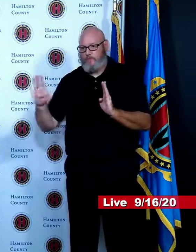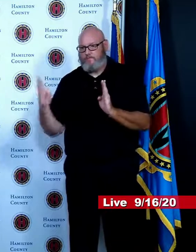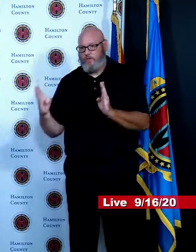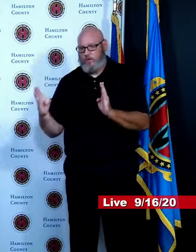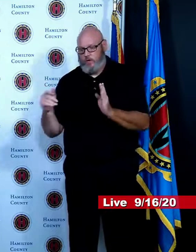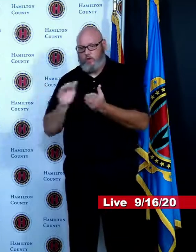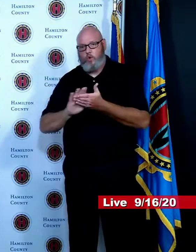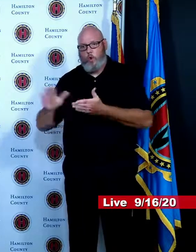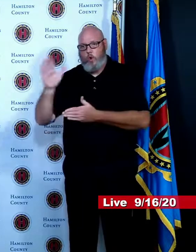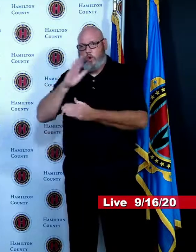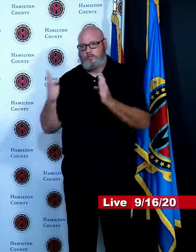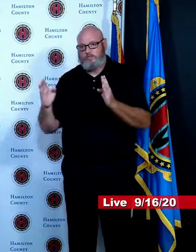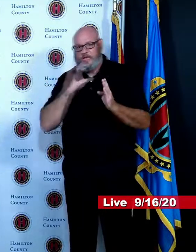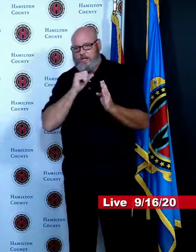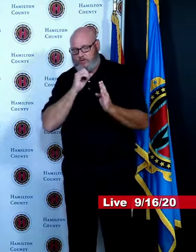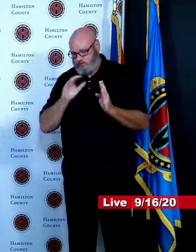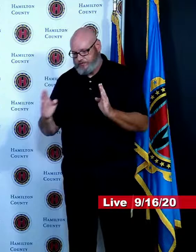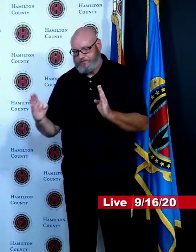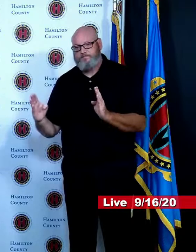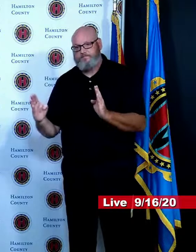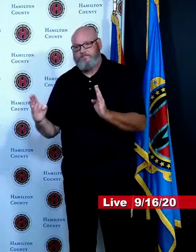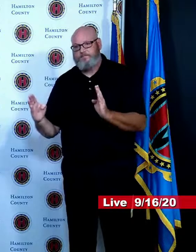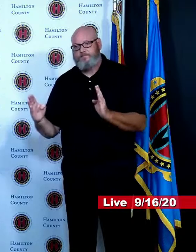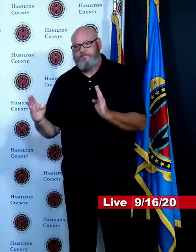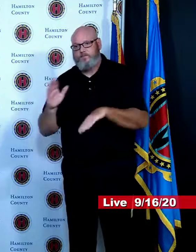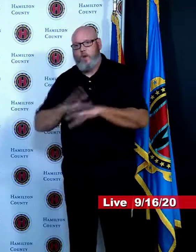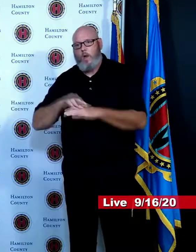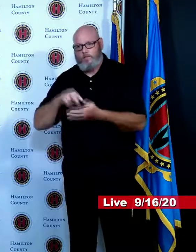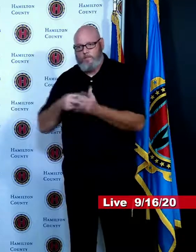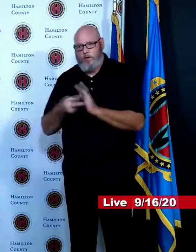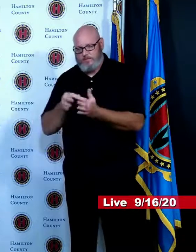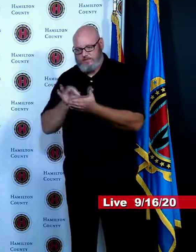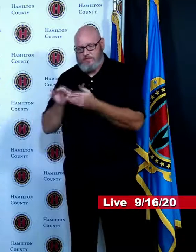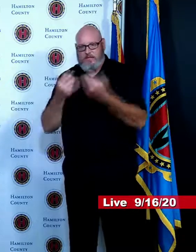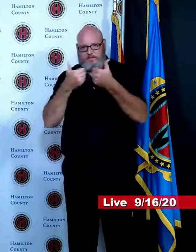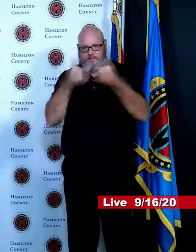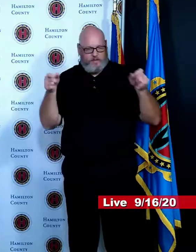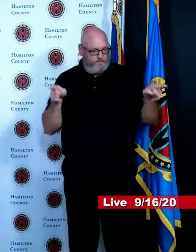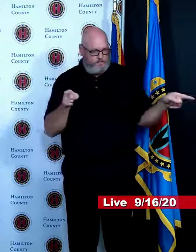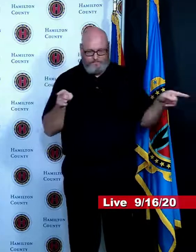that case rate right now is around 12 to 13 percent that is probably the